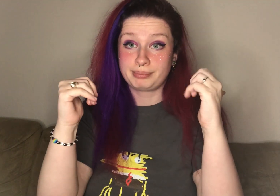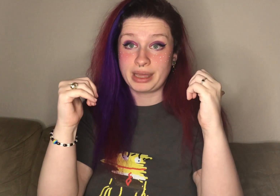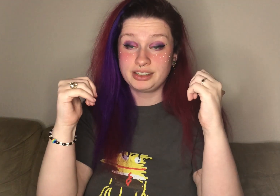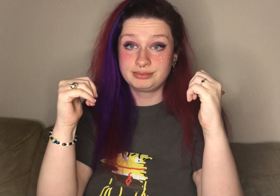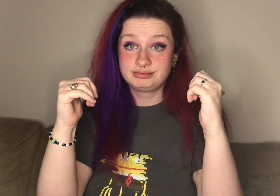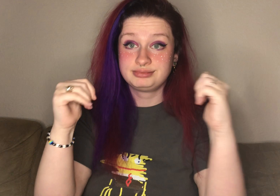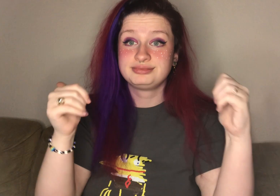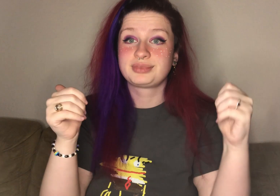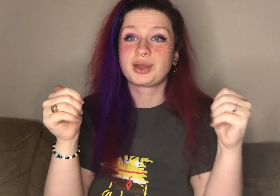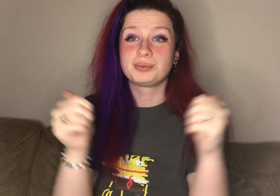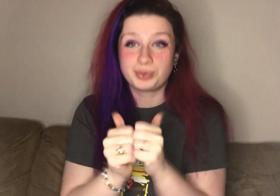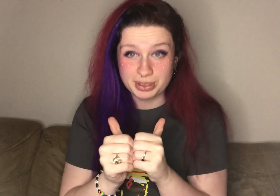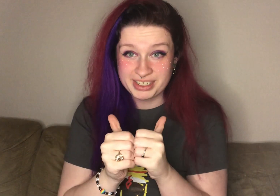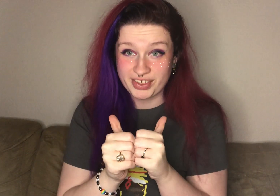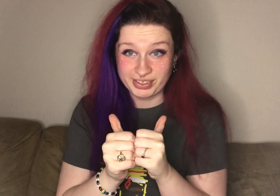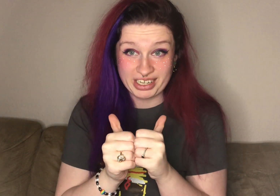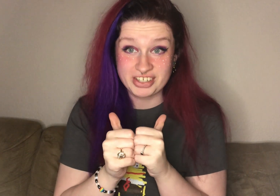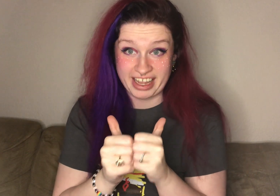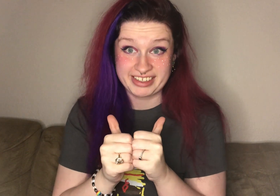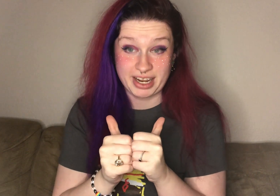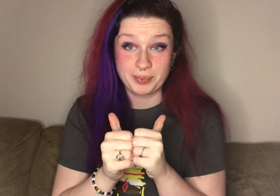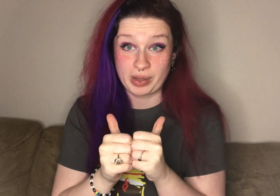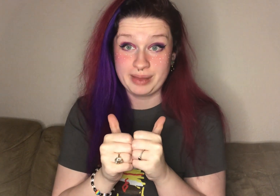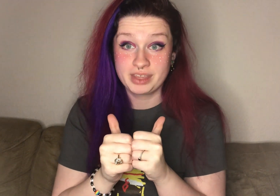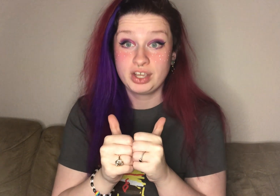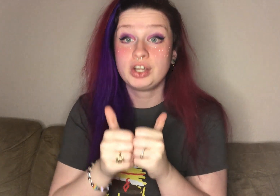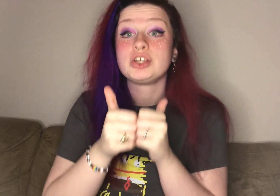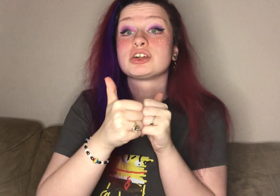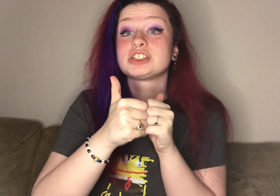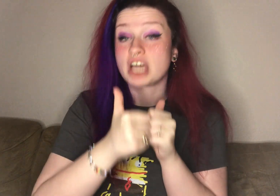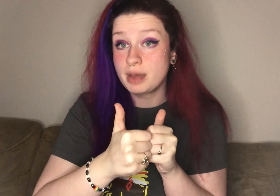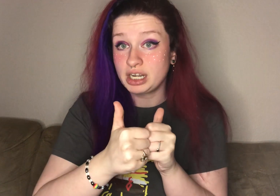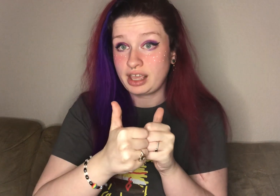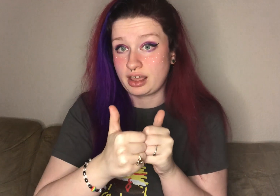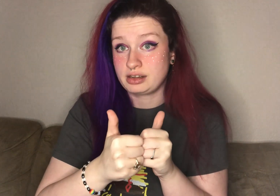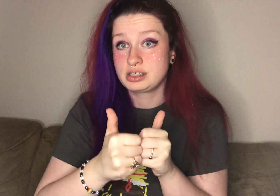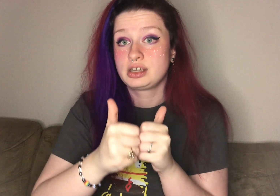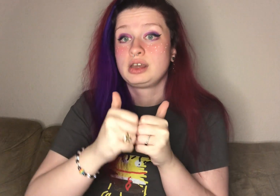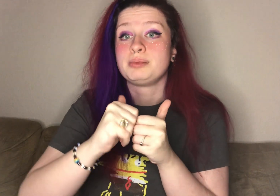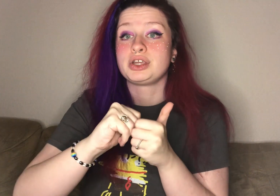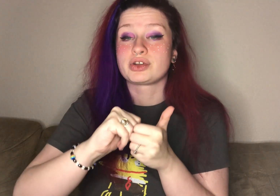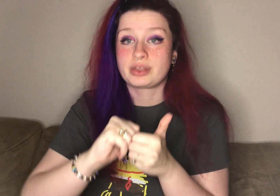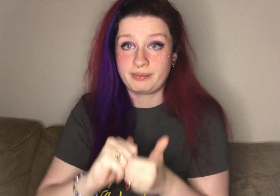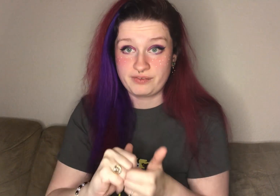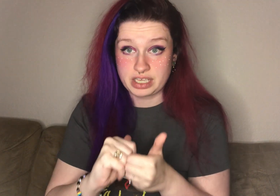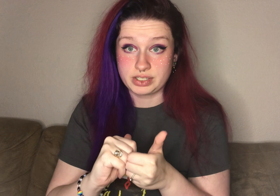bend them, put them together like you're texting, okay your dominant hand make your thumb face you